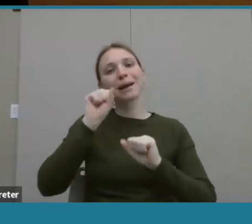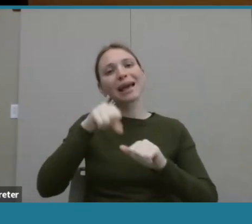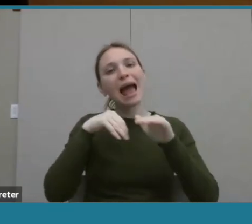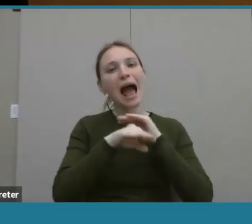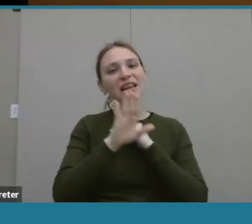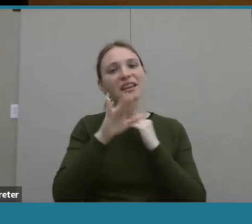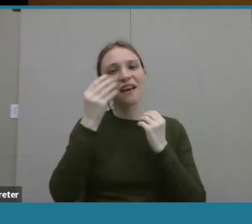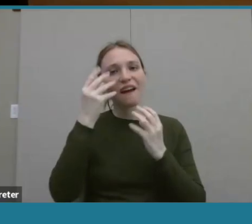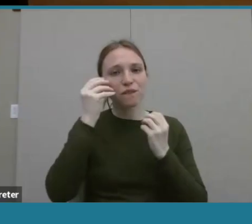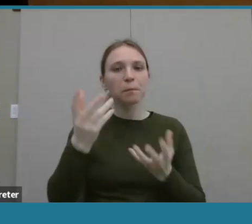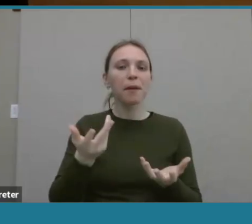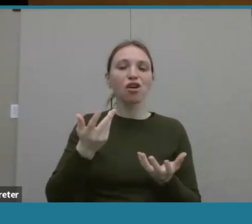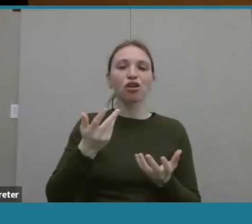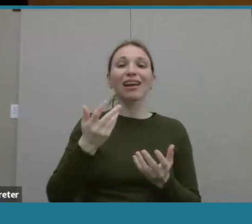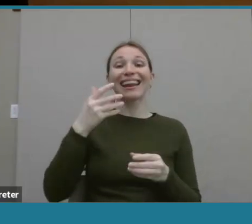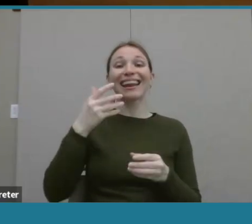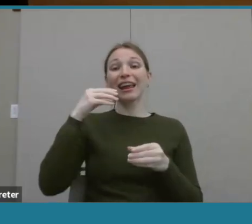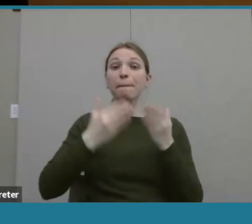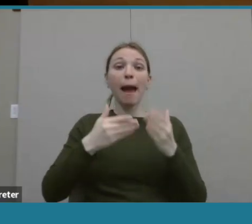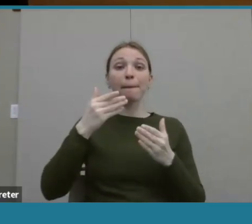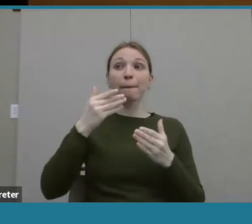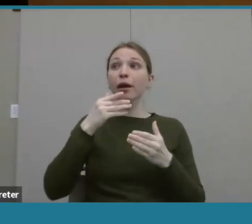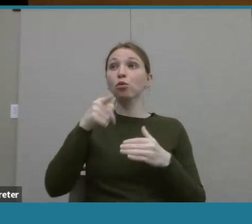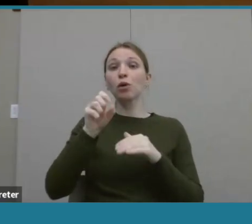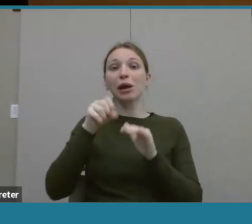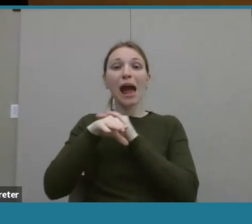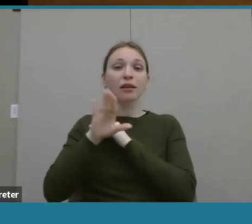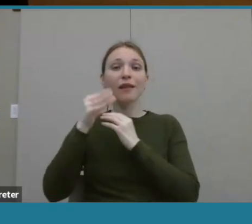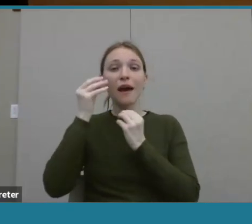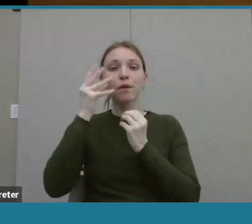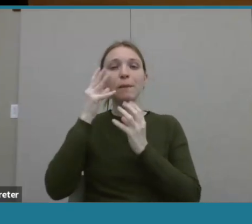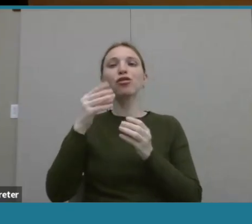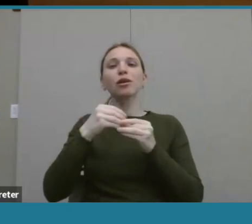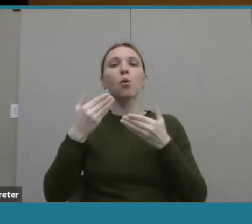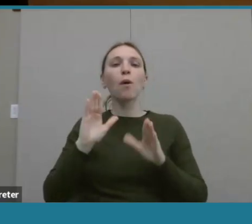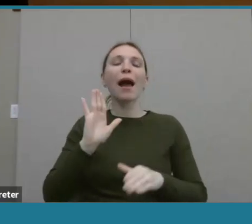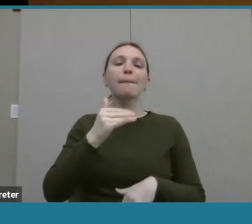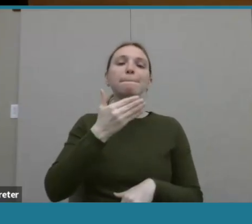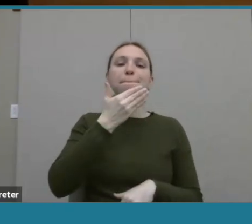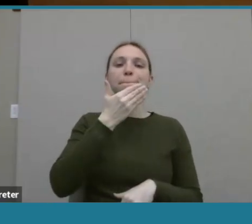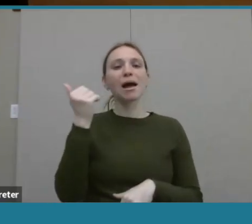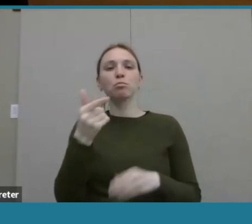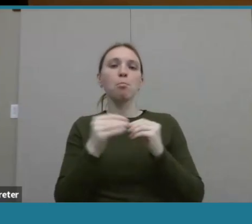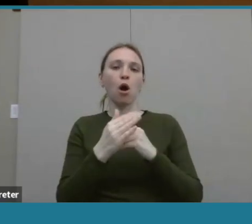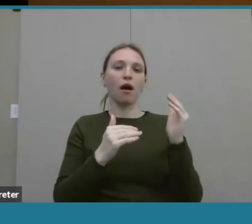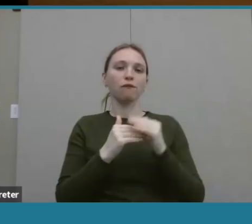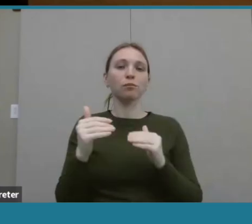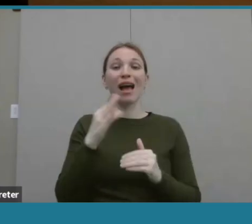giving you the environment you're comfortable with and it's also letting you learn in the mode and the environment which you are most comfortable.